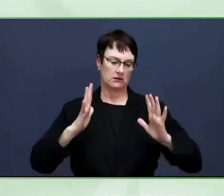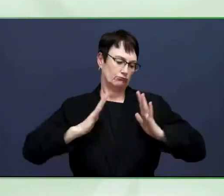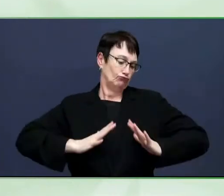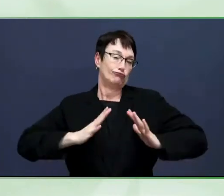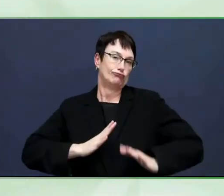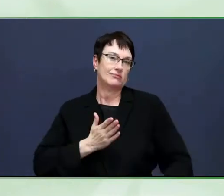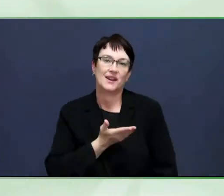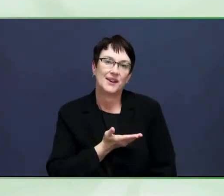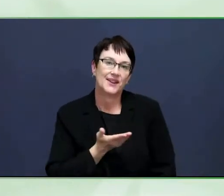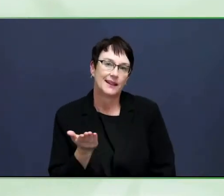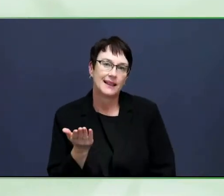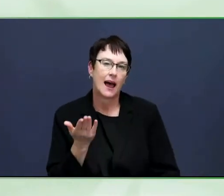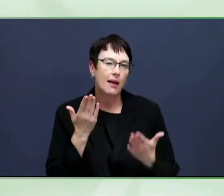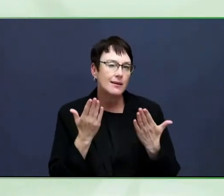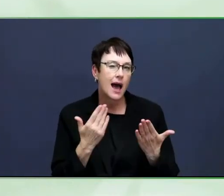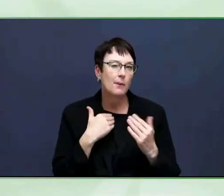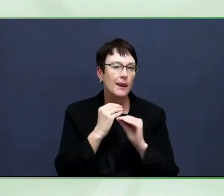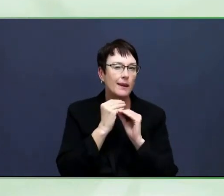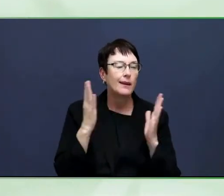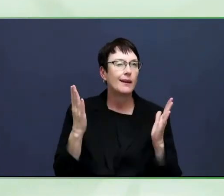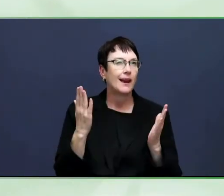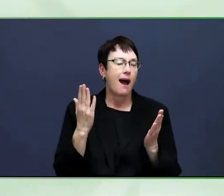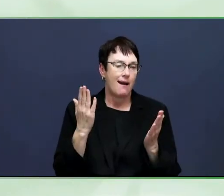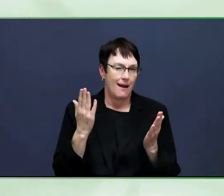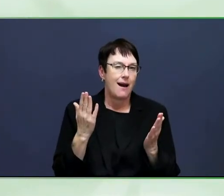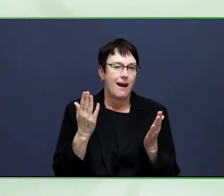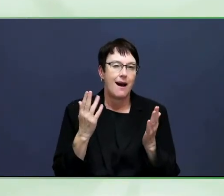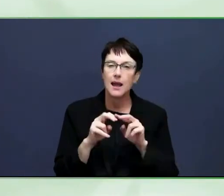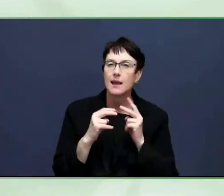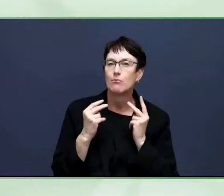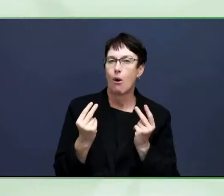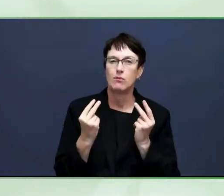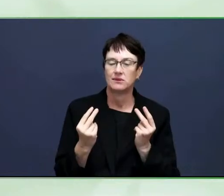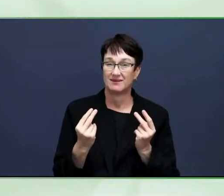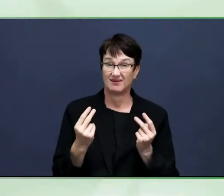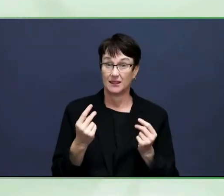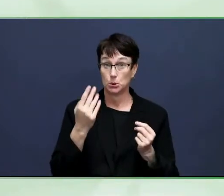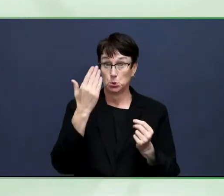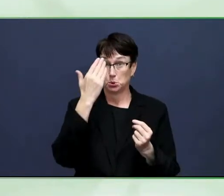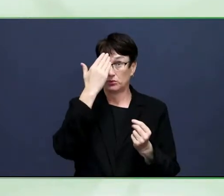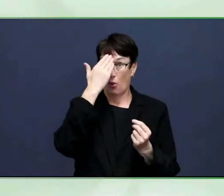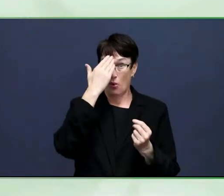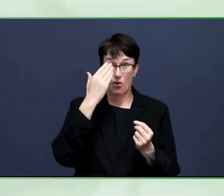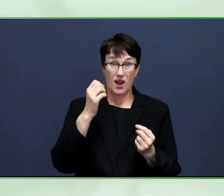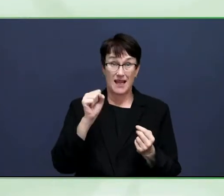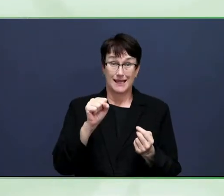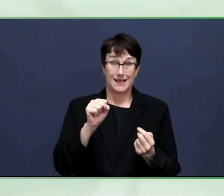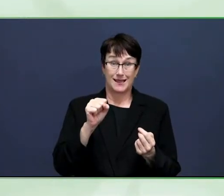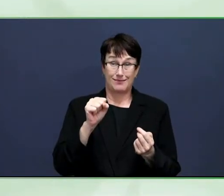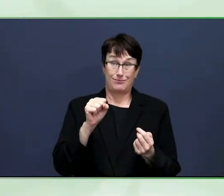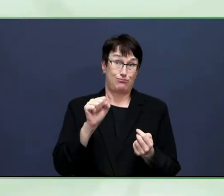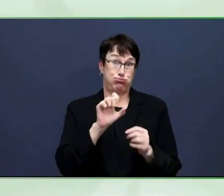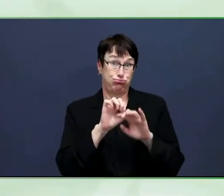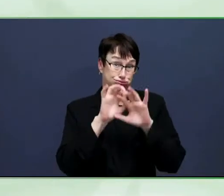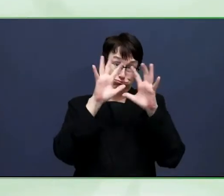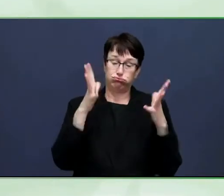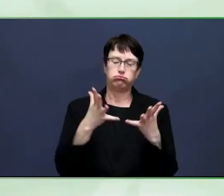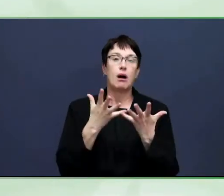Many of us on the planet are facing issues with ability.